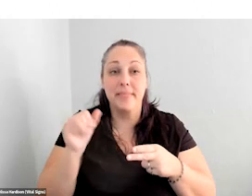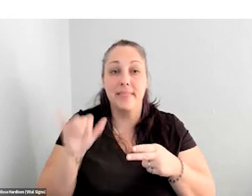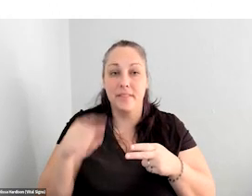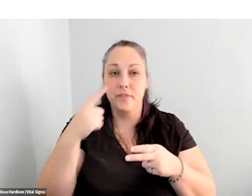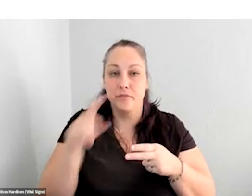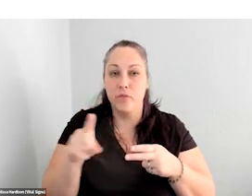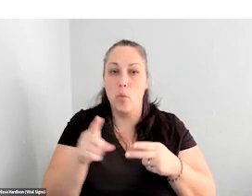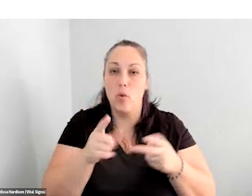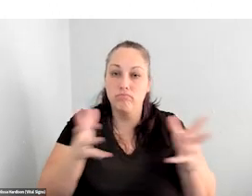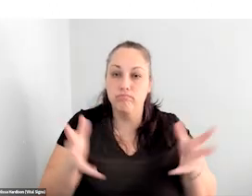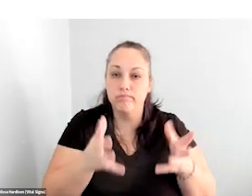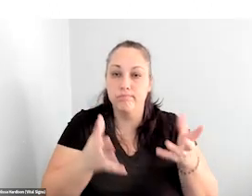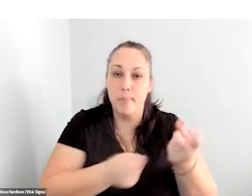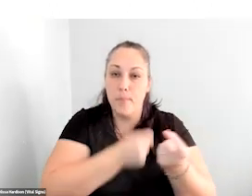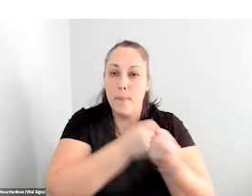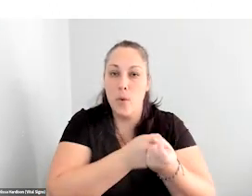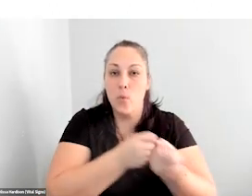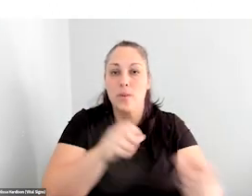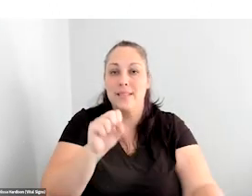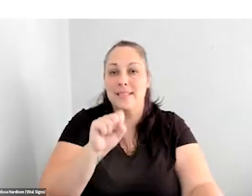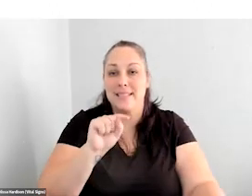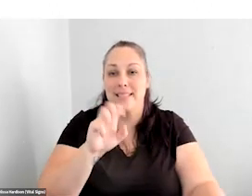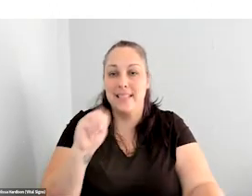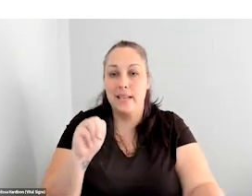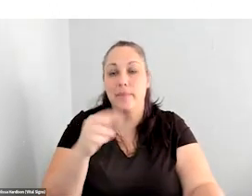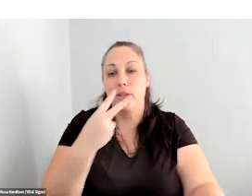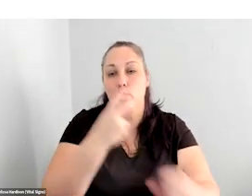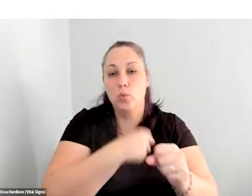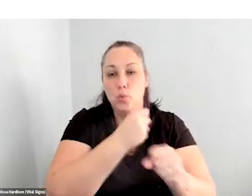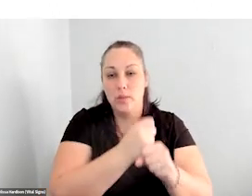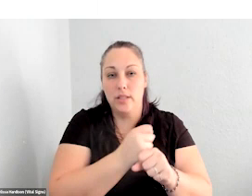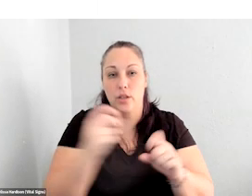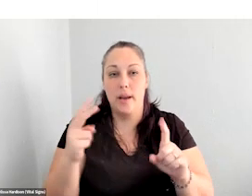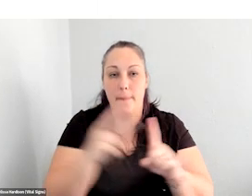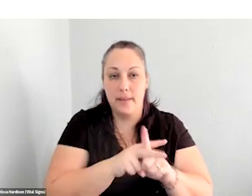NSF particularly encourages submissions to the disciplines of national priorities